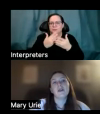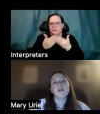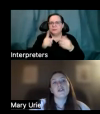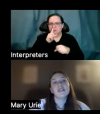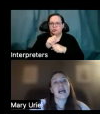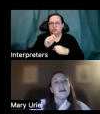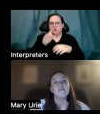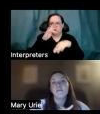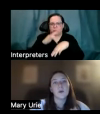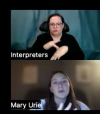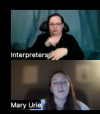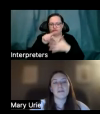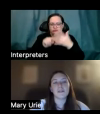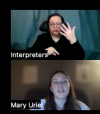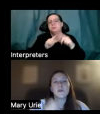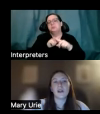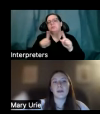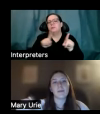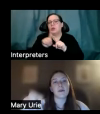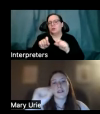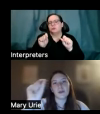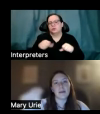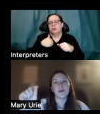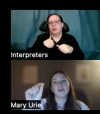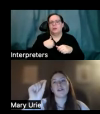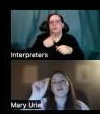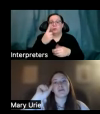also just have multiple versions one paper that you label your